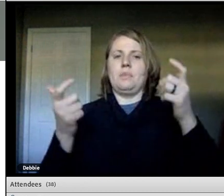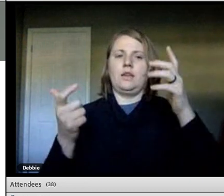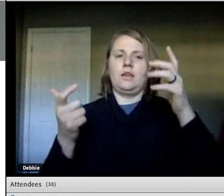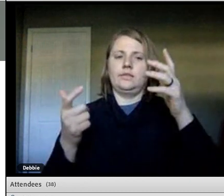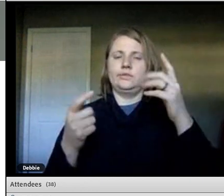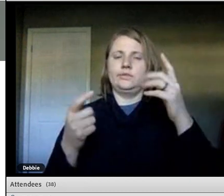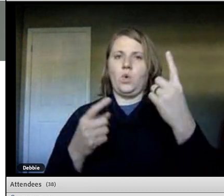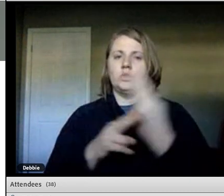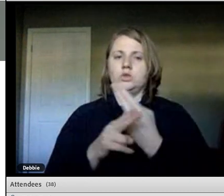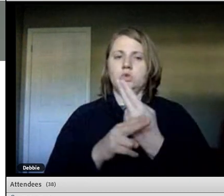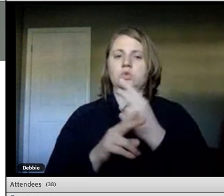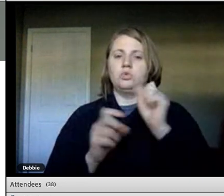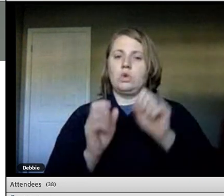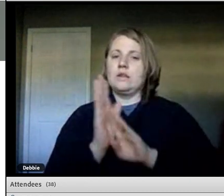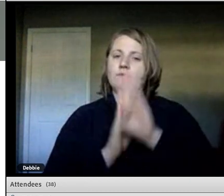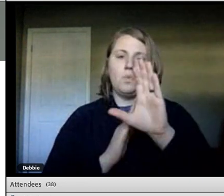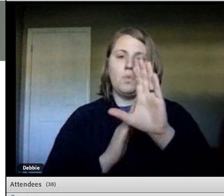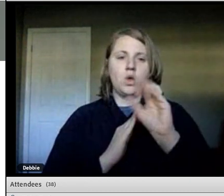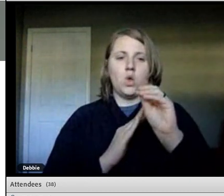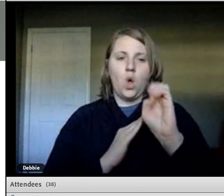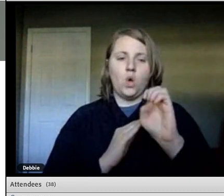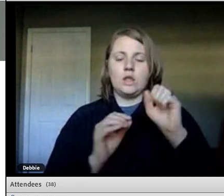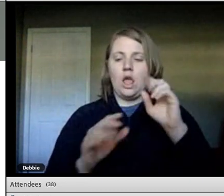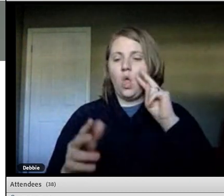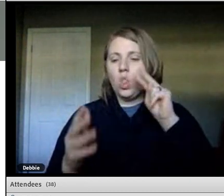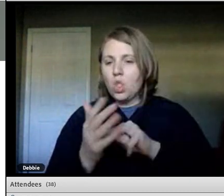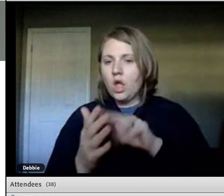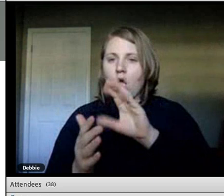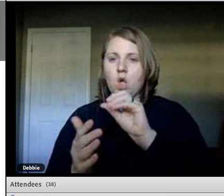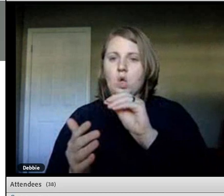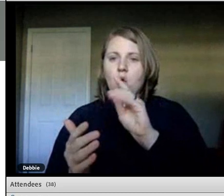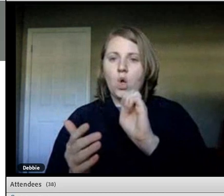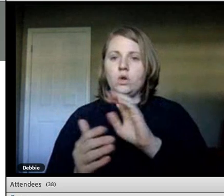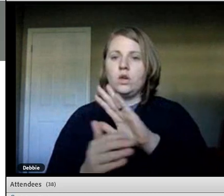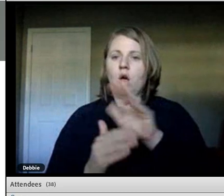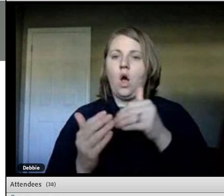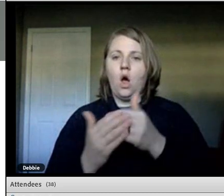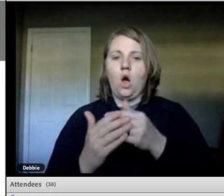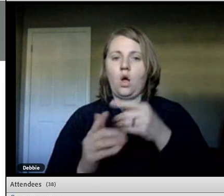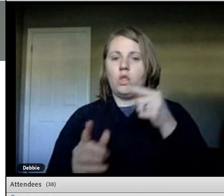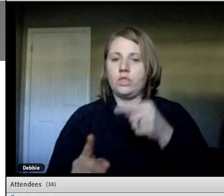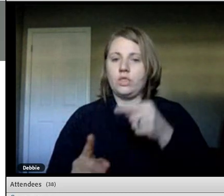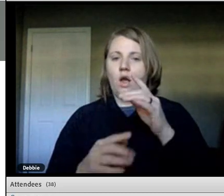You can look at. You can go in and look at the code. It's all right there and for free.